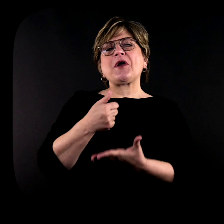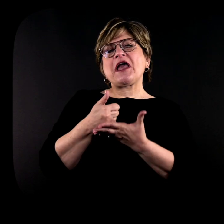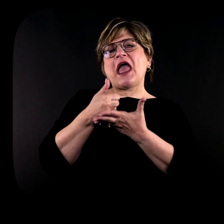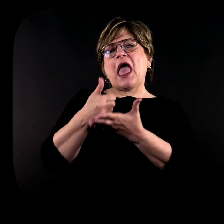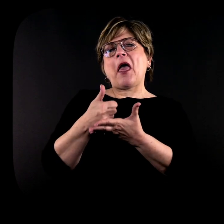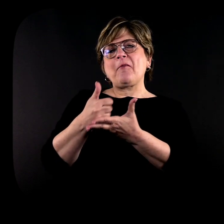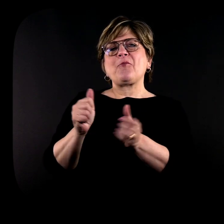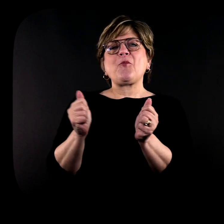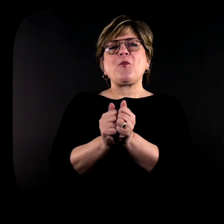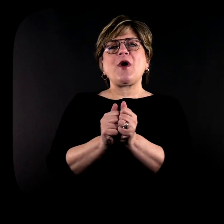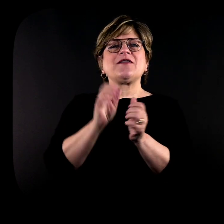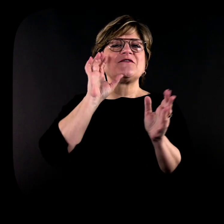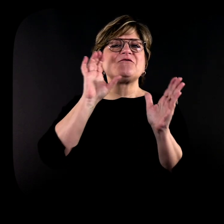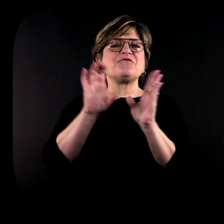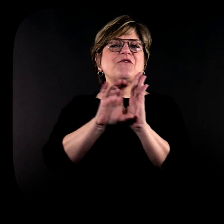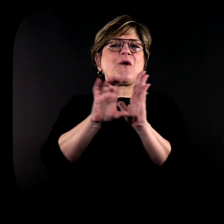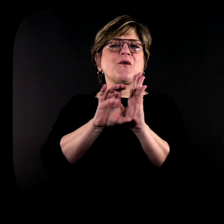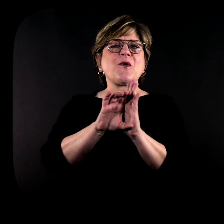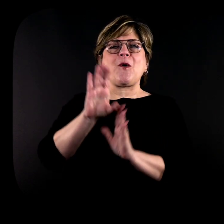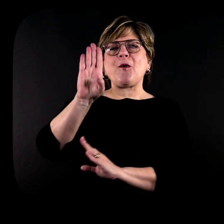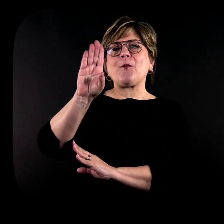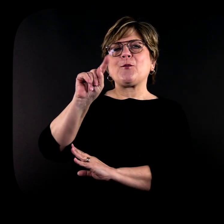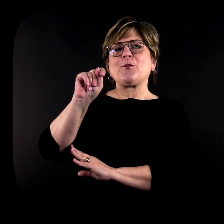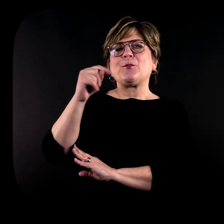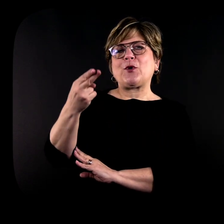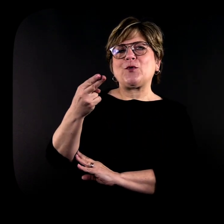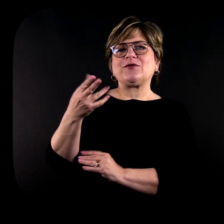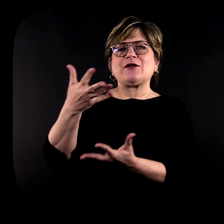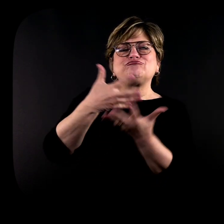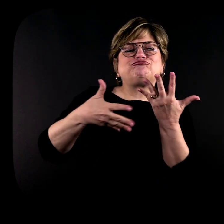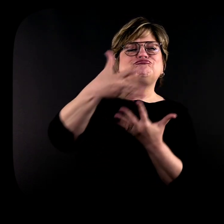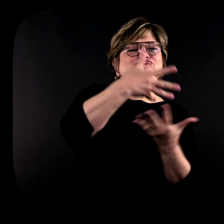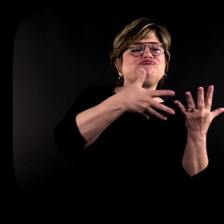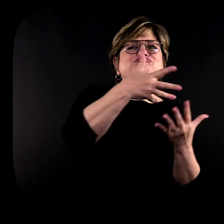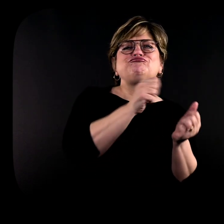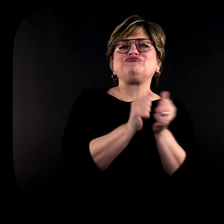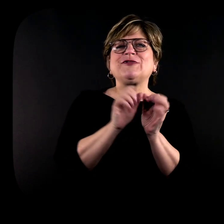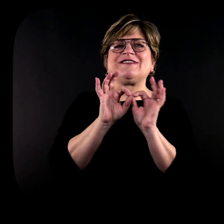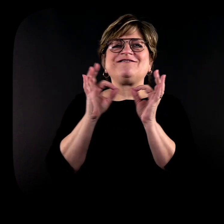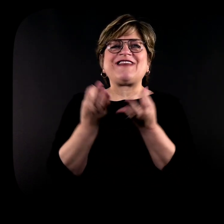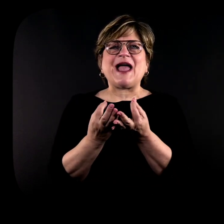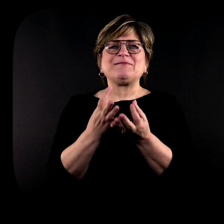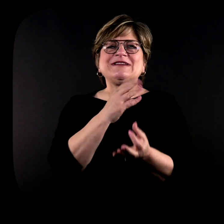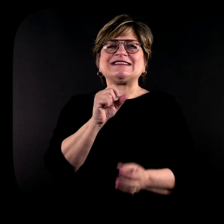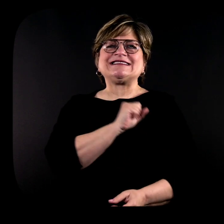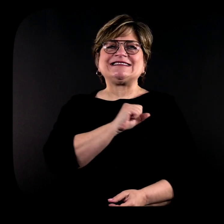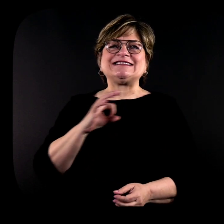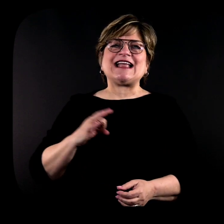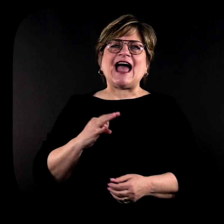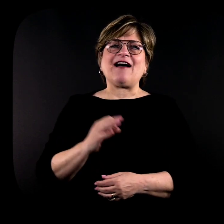we helped with the photobooth and interacted with families and staff.